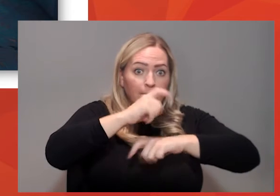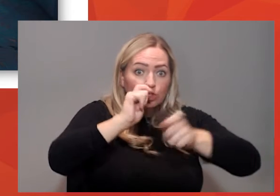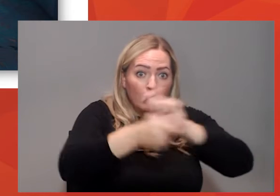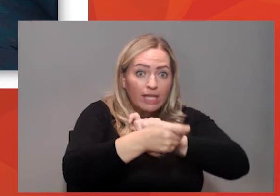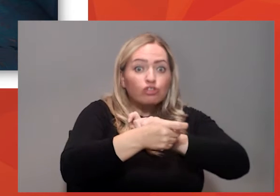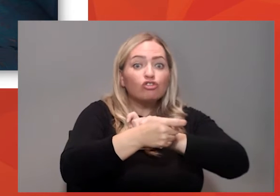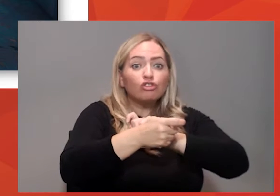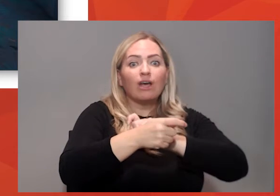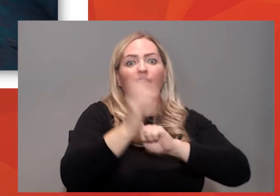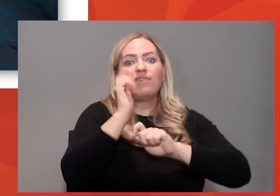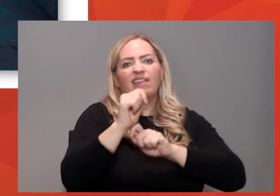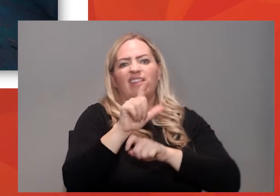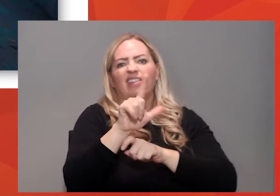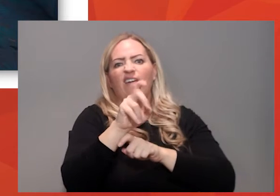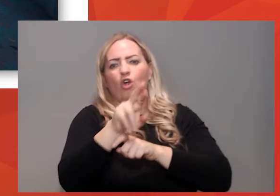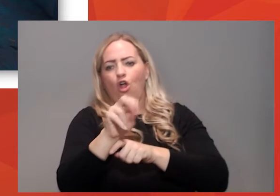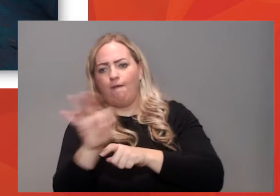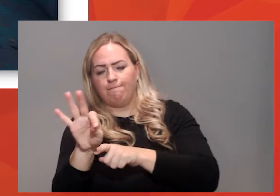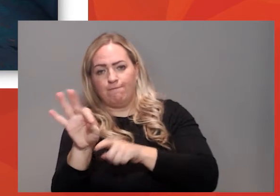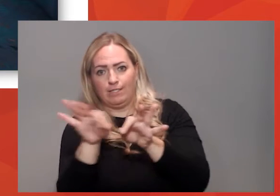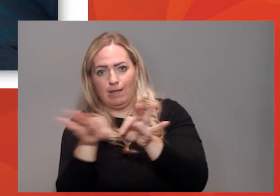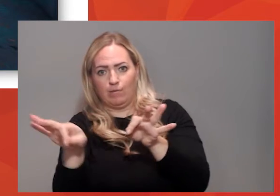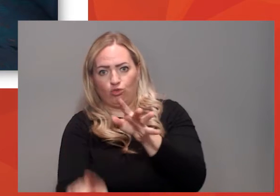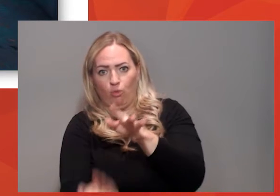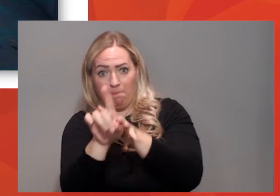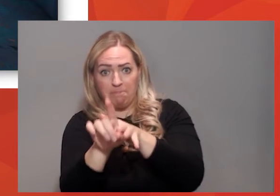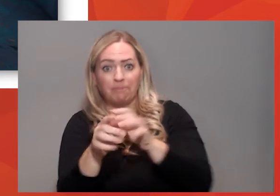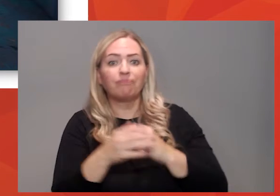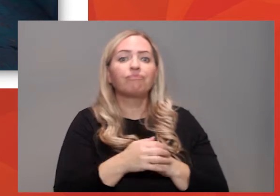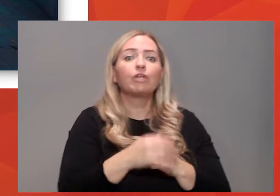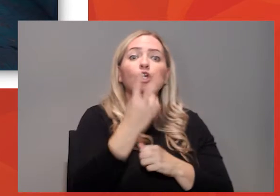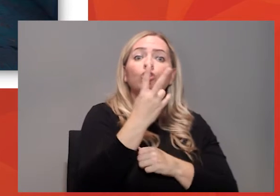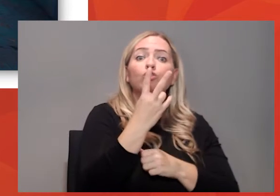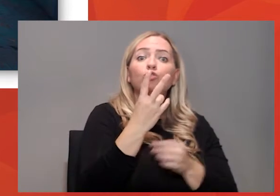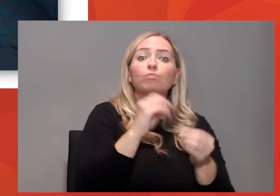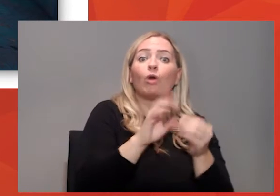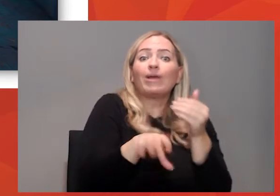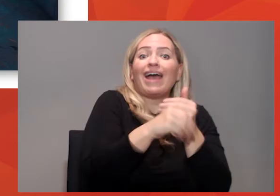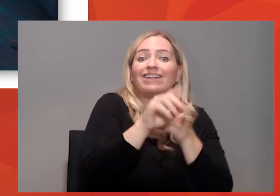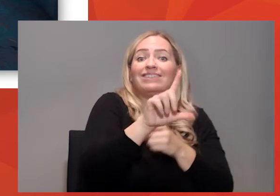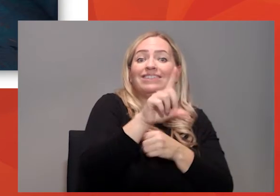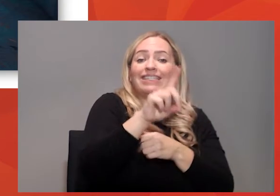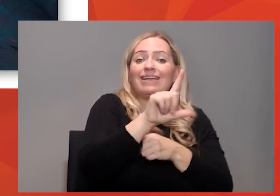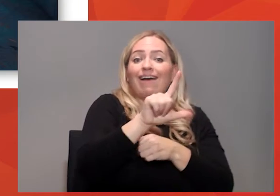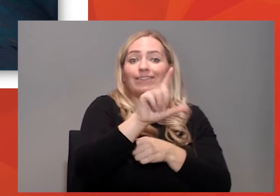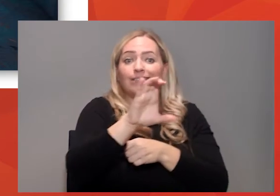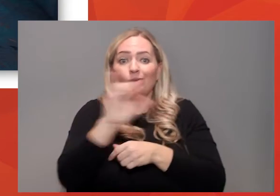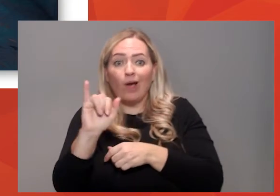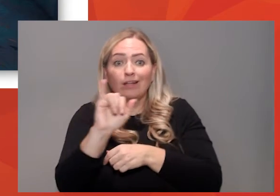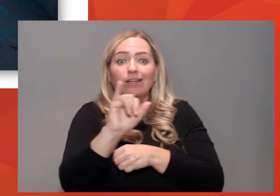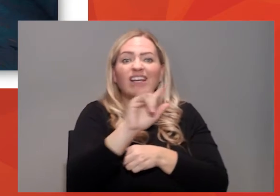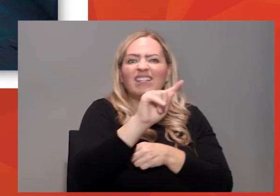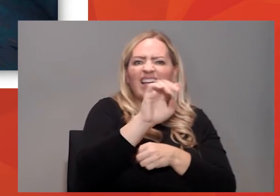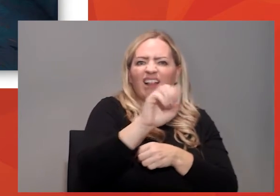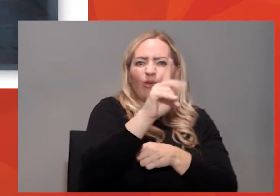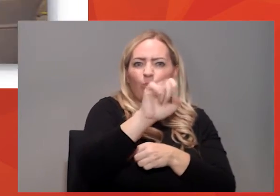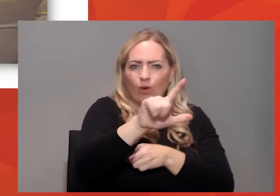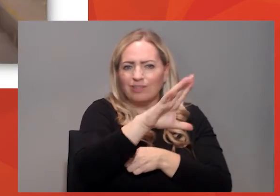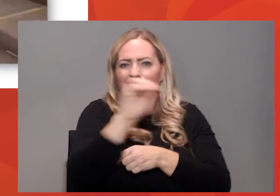you have this lever off subtitle. Two more we added in DLC1: teleporting portals and magnets.